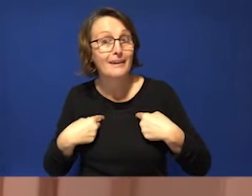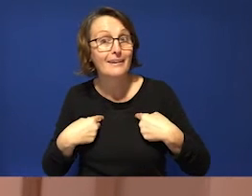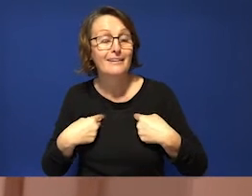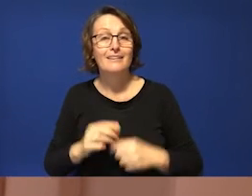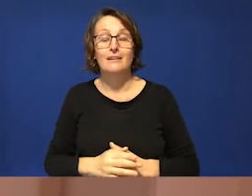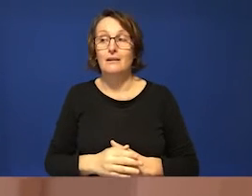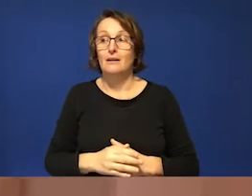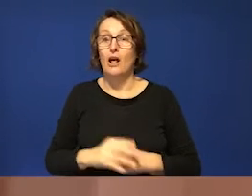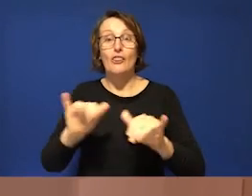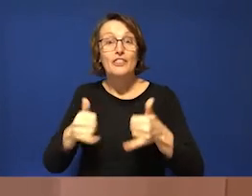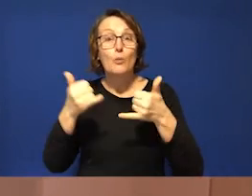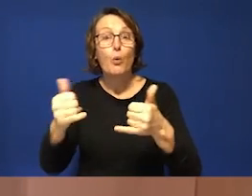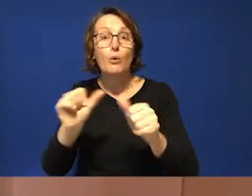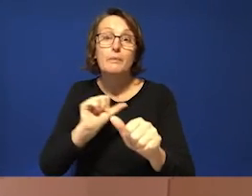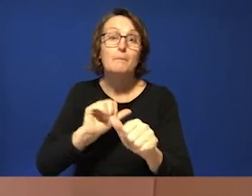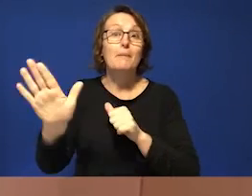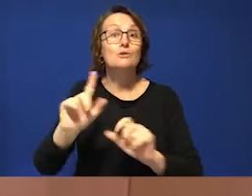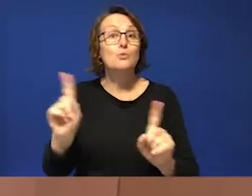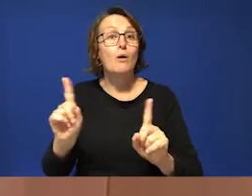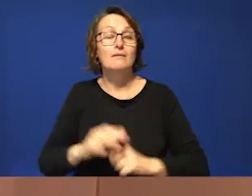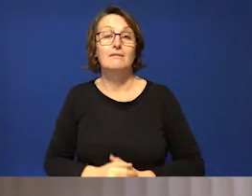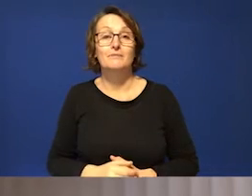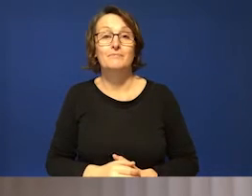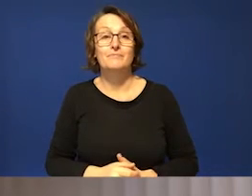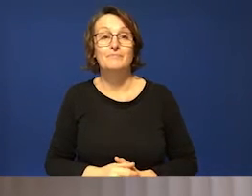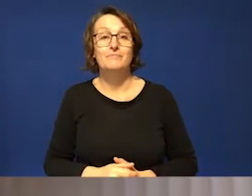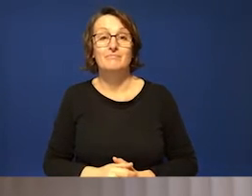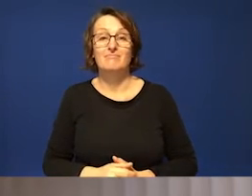For me, probably the award that meant the most